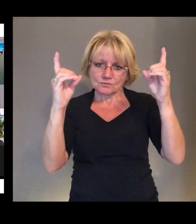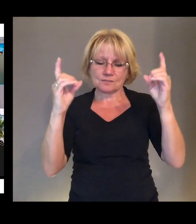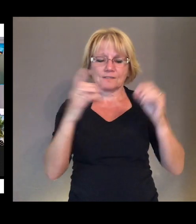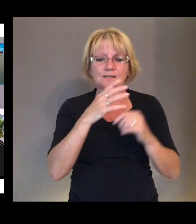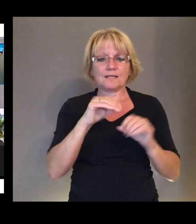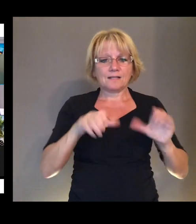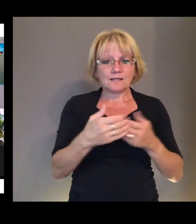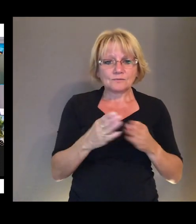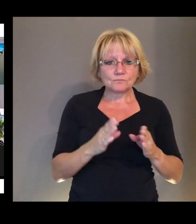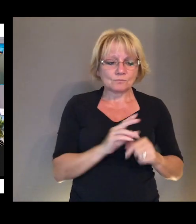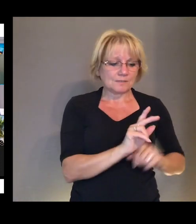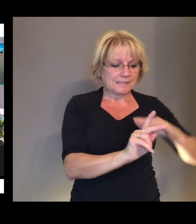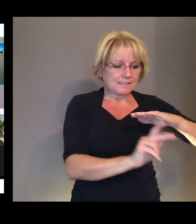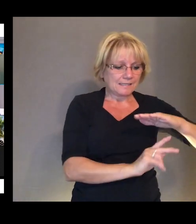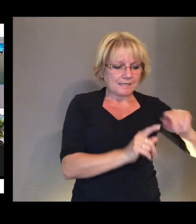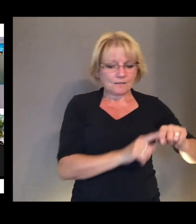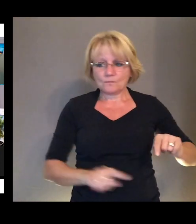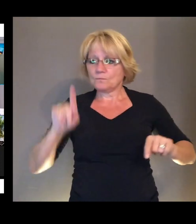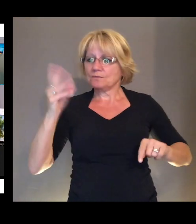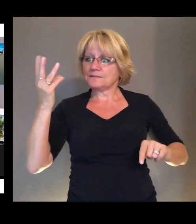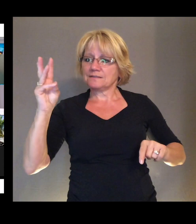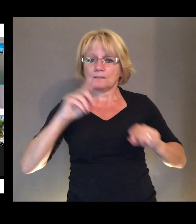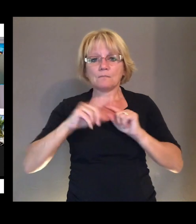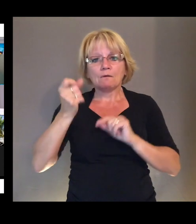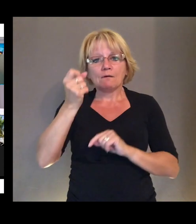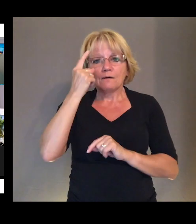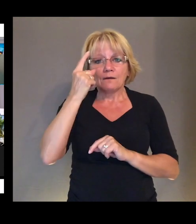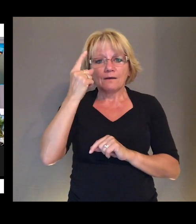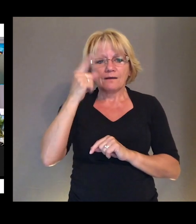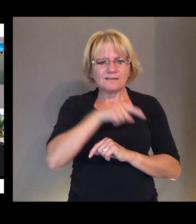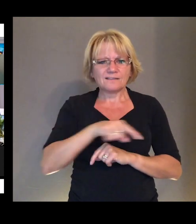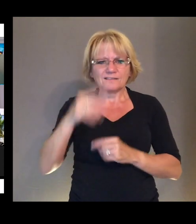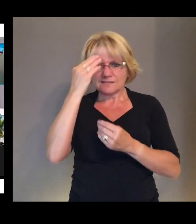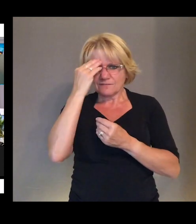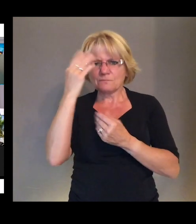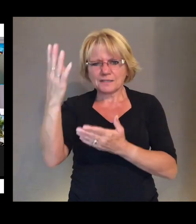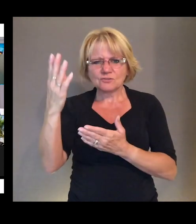and how that looks in our classroom settings and our K-16 system. However, a lot of this stuff, as we,